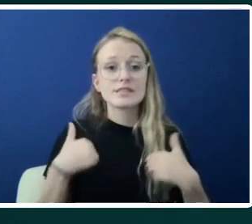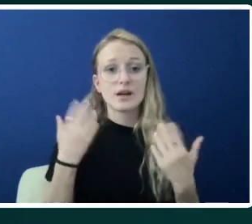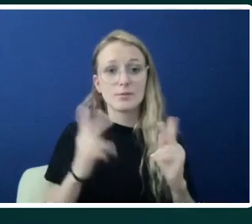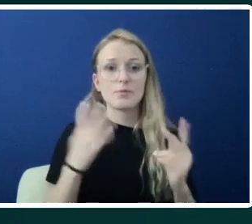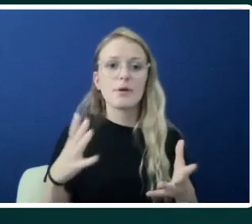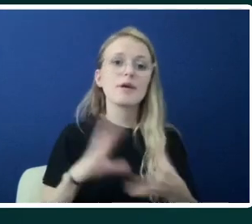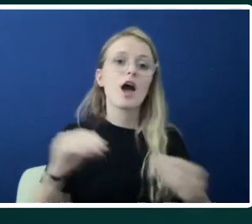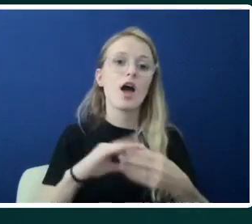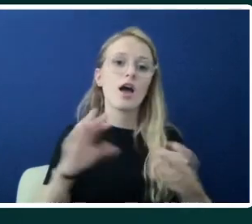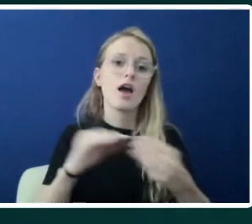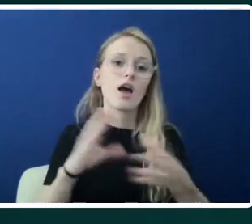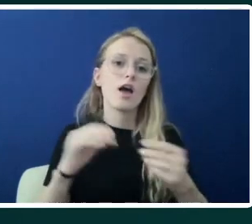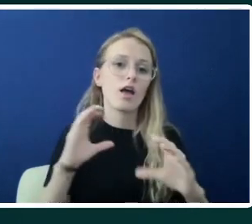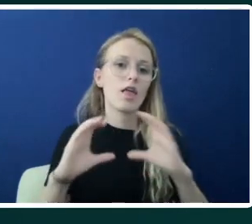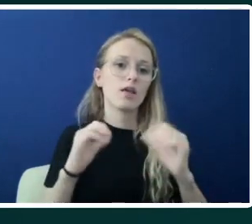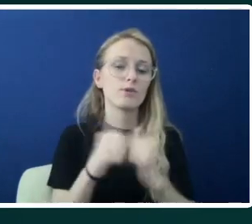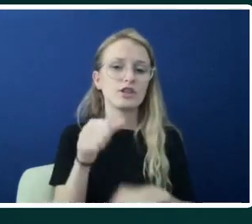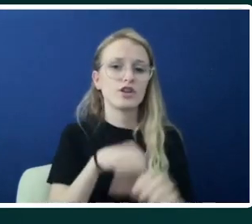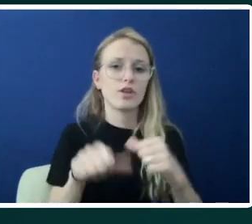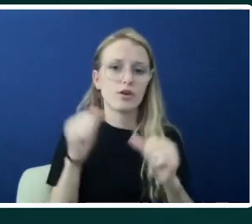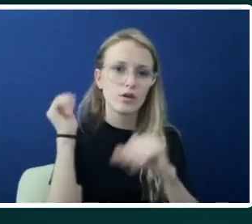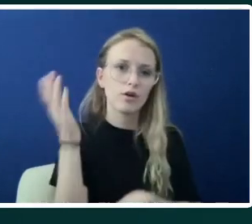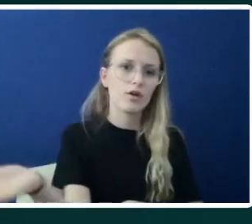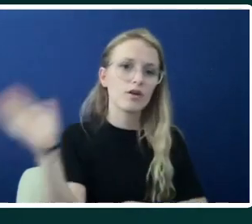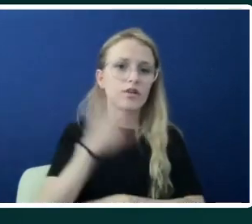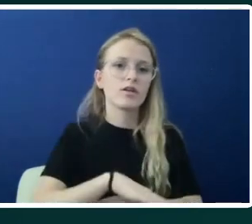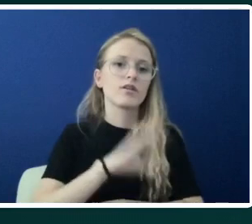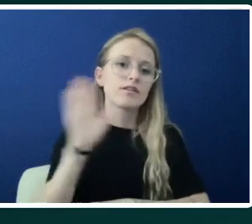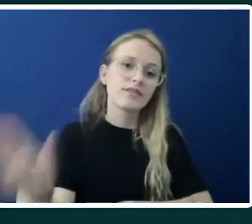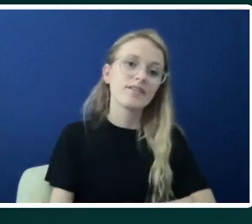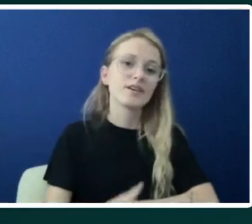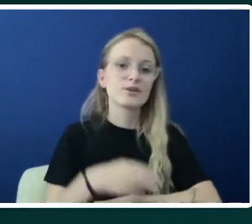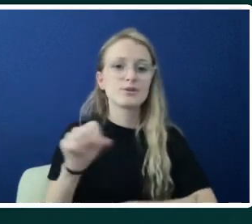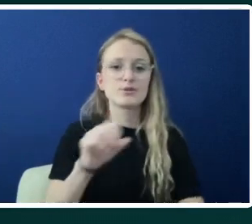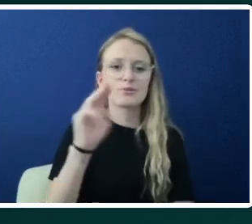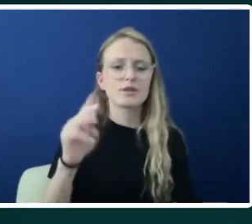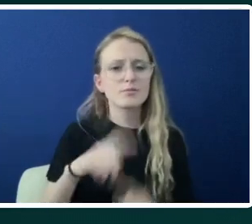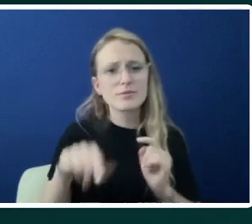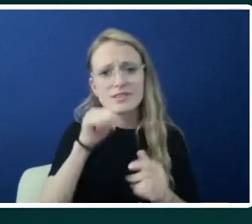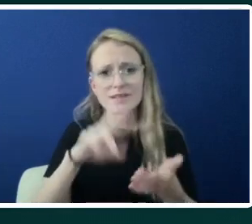they are cultivating the skills that are involved in civic dialogue. They need our support for that.